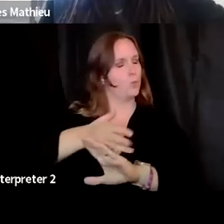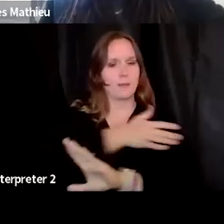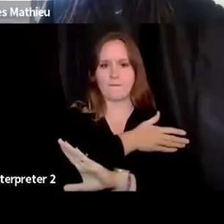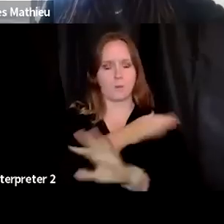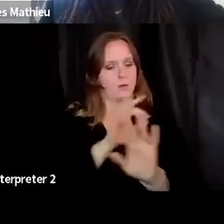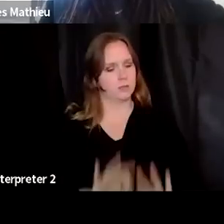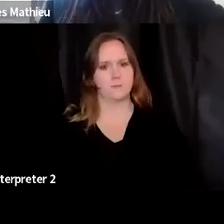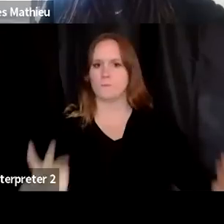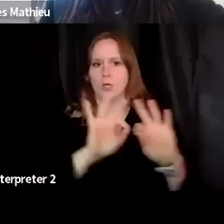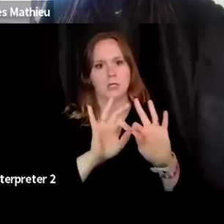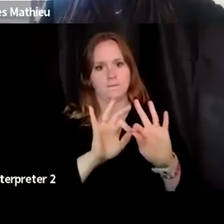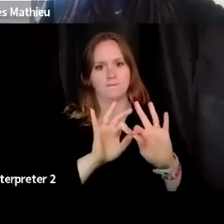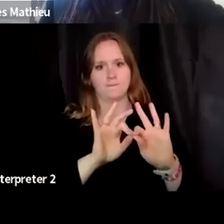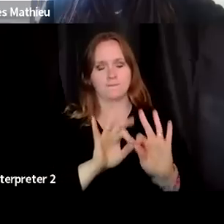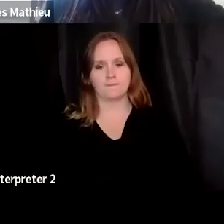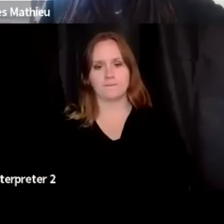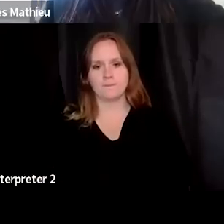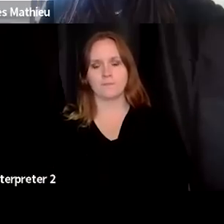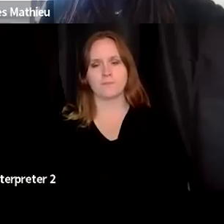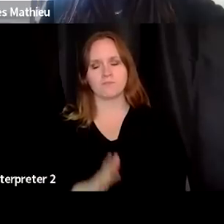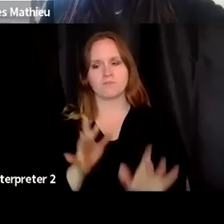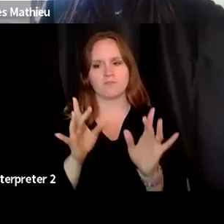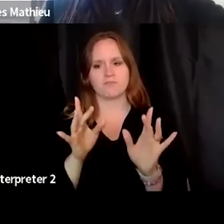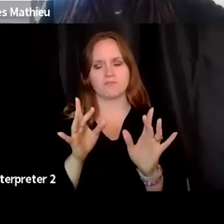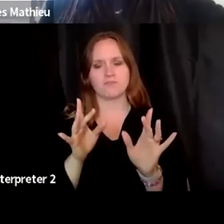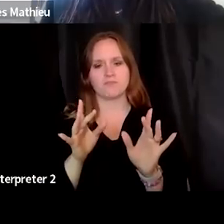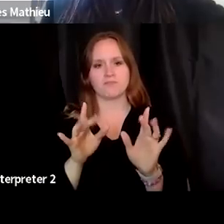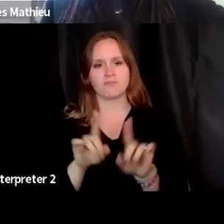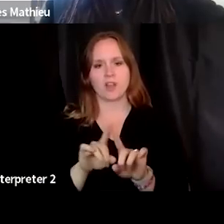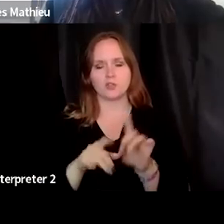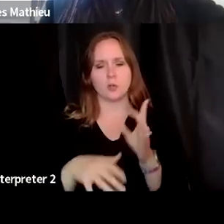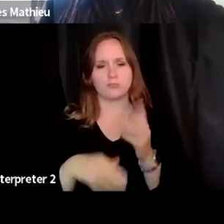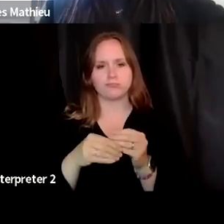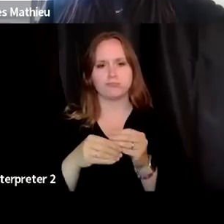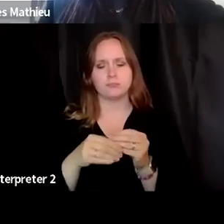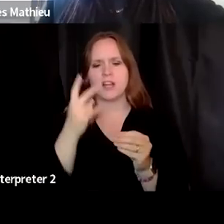And then I would add to that, and I've, I saw this in the chat a lot is like